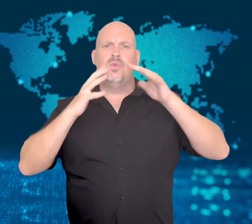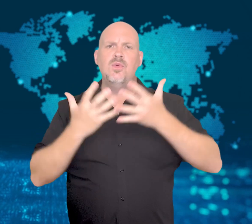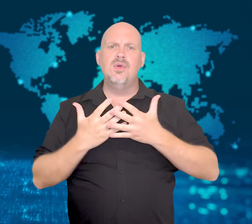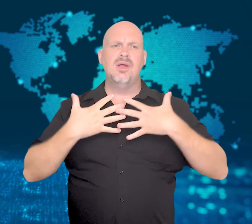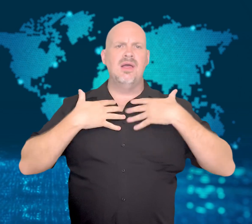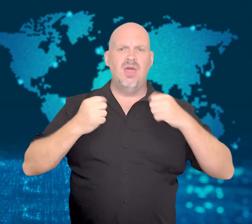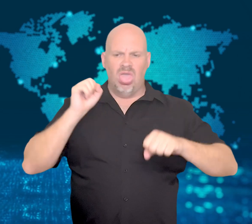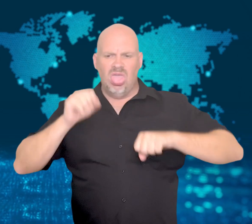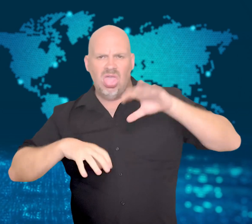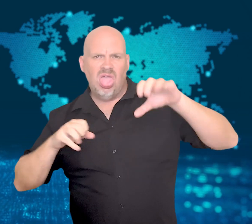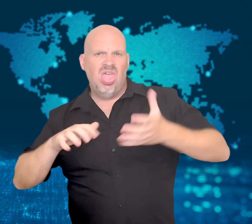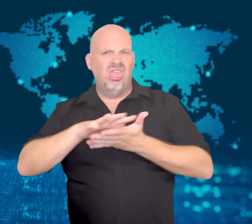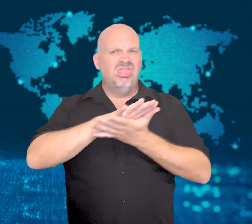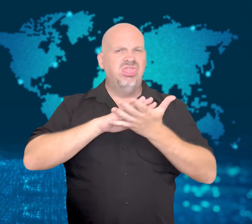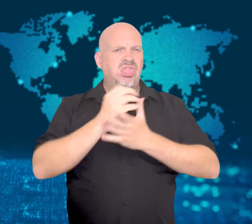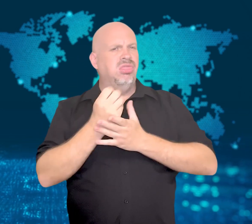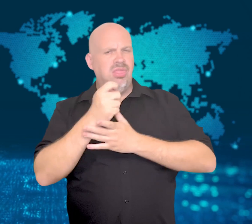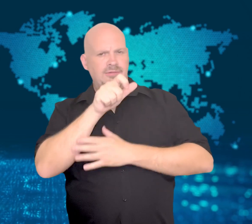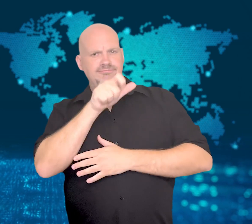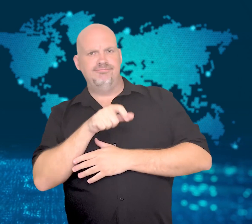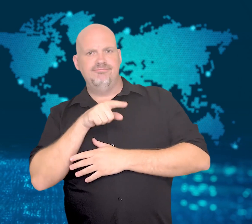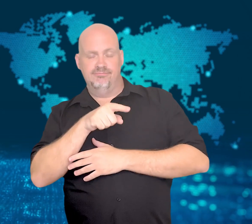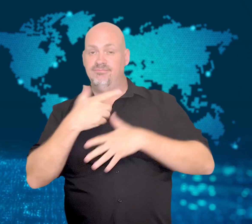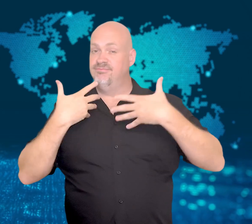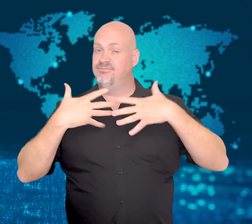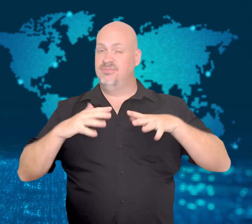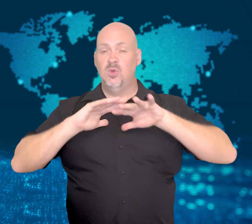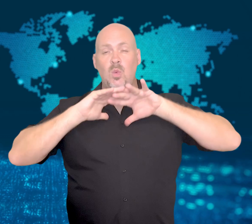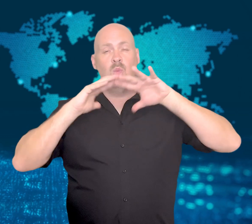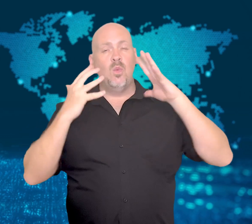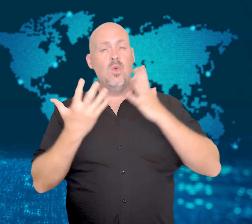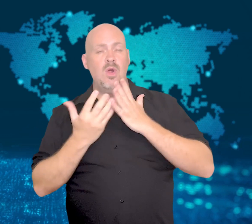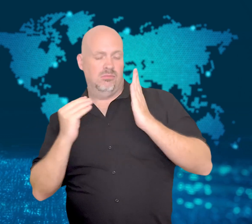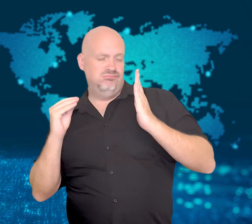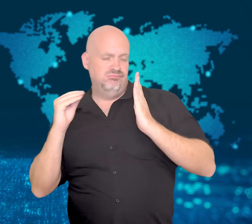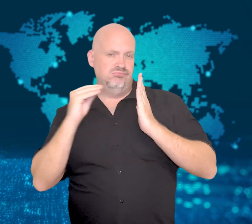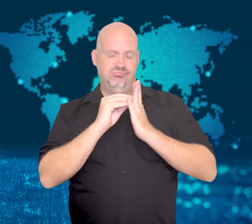the fastest swim around the Grand Cayman island in the Caribbean.